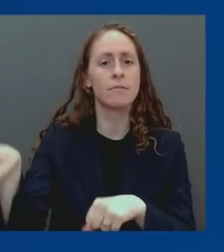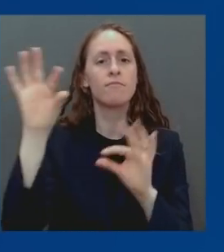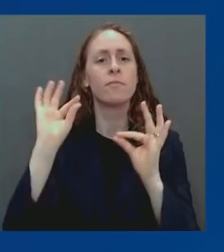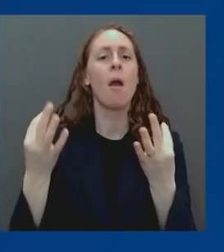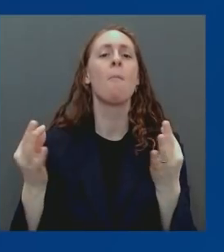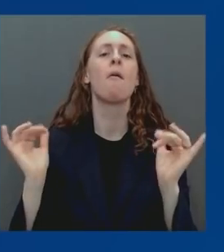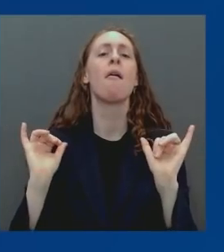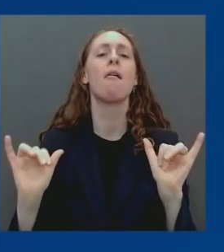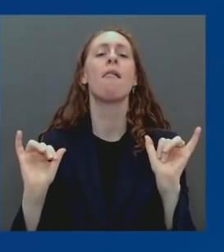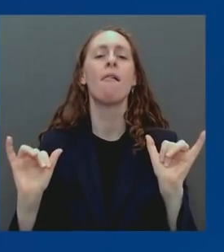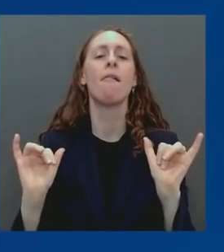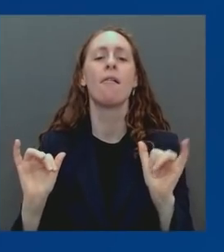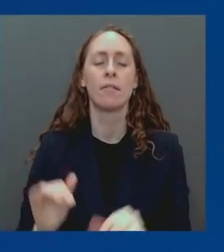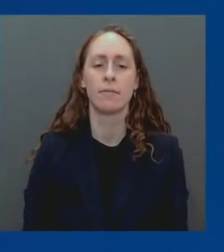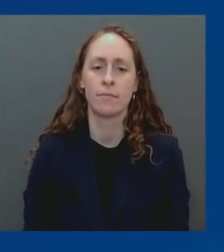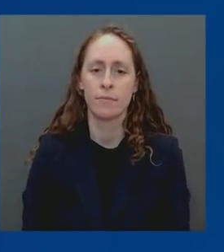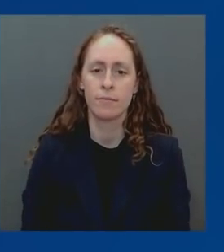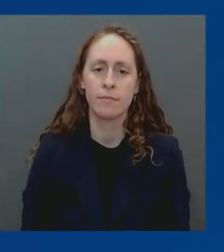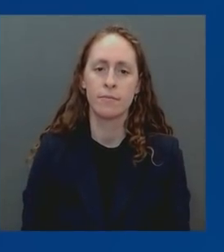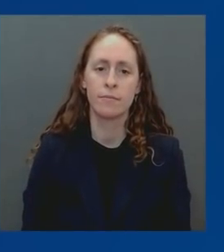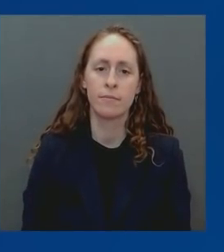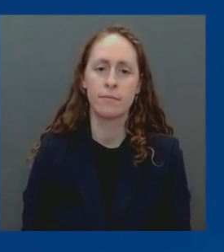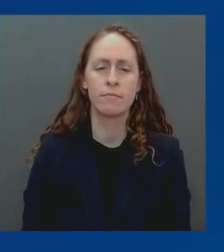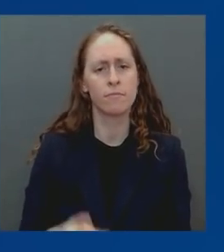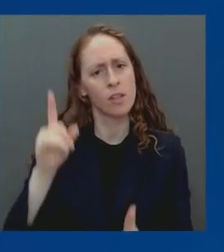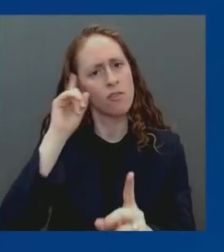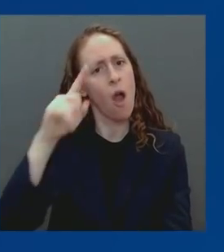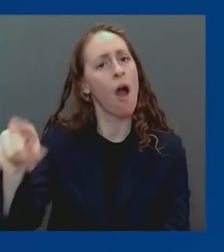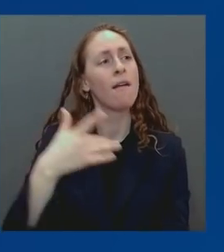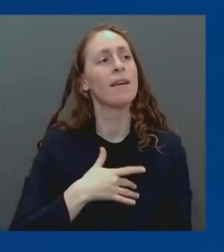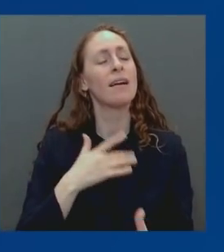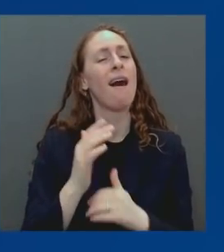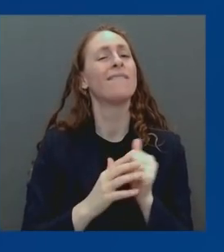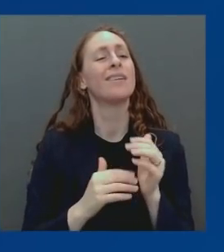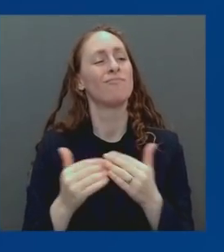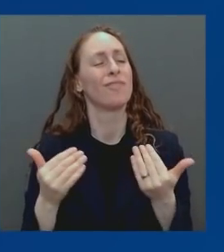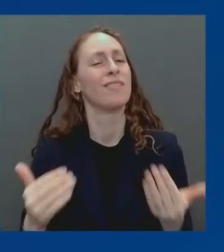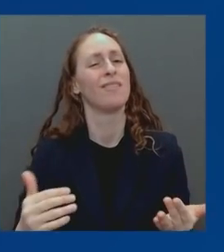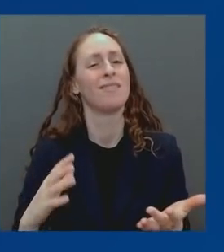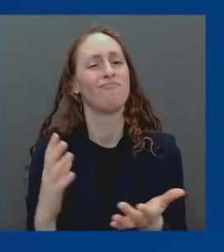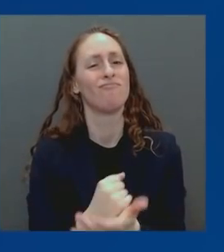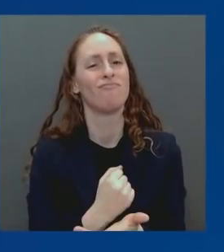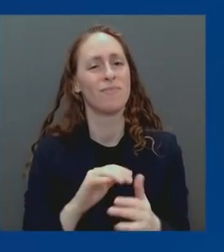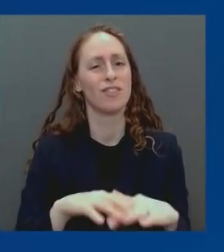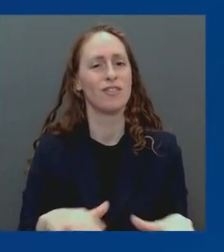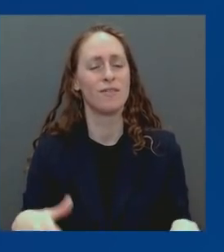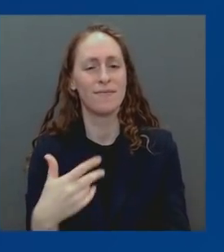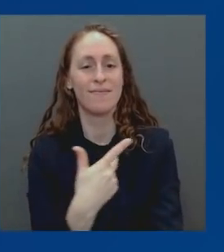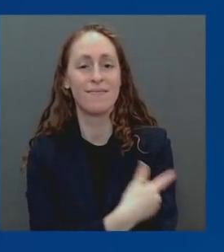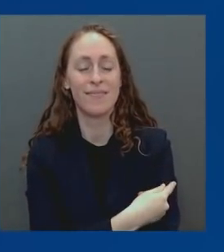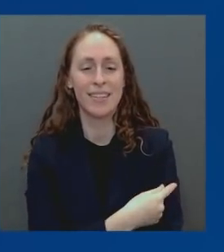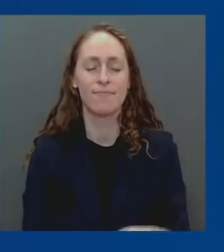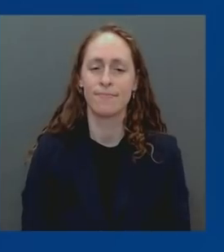that the rest of us get vaccinated and get our kids five and older, who are already eligible, vaccinated as well.